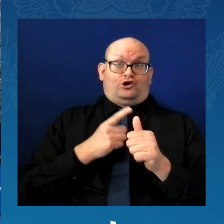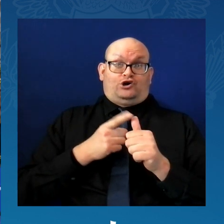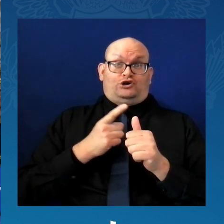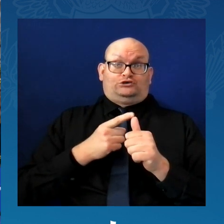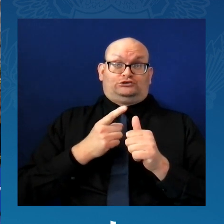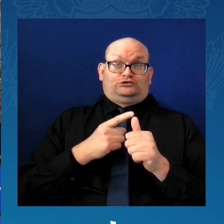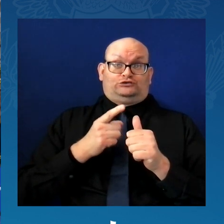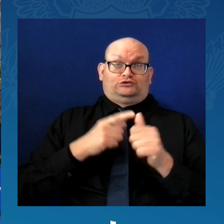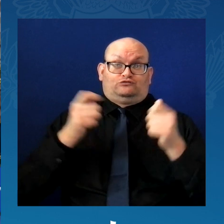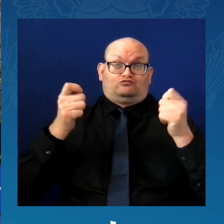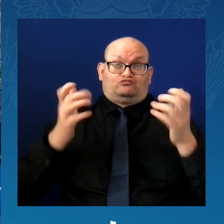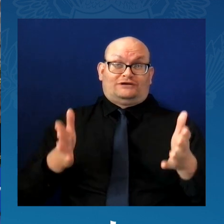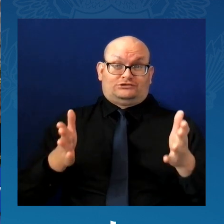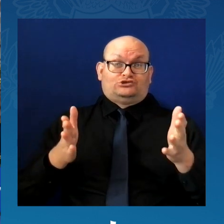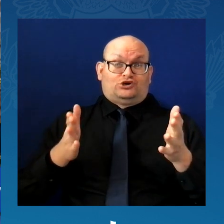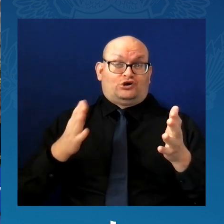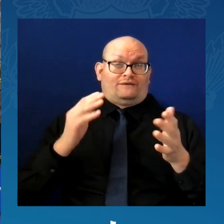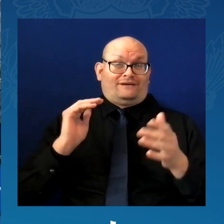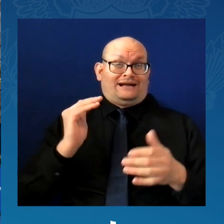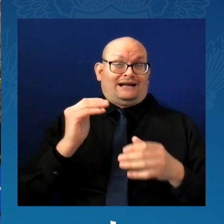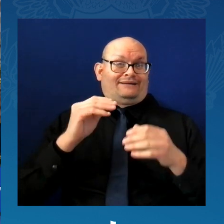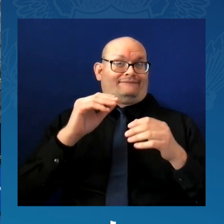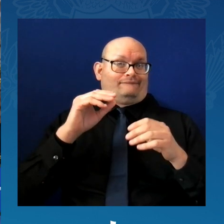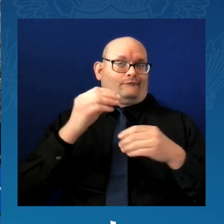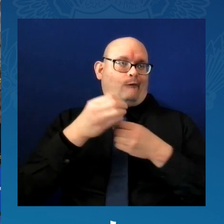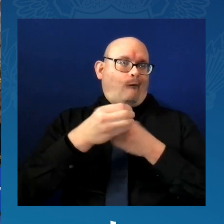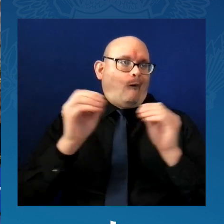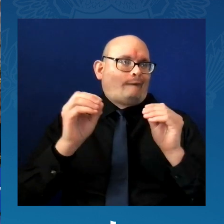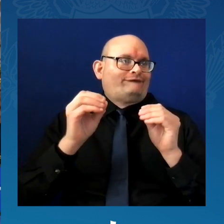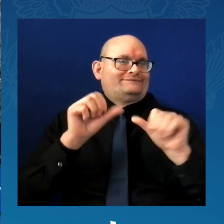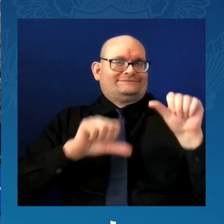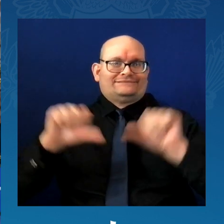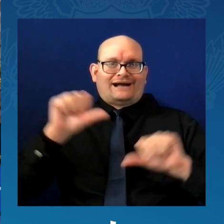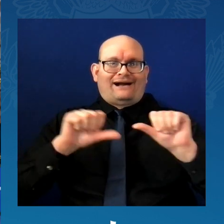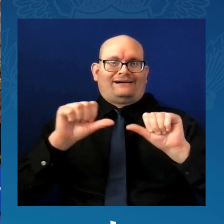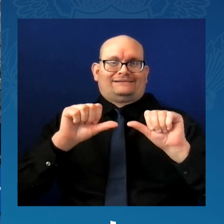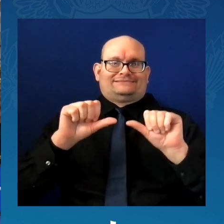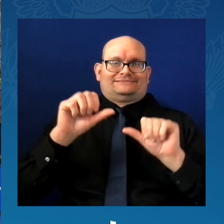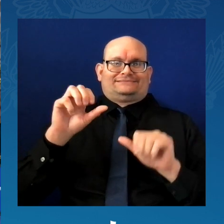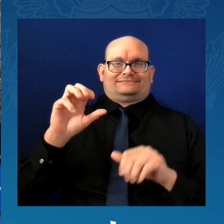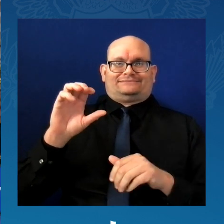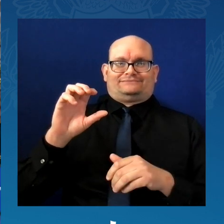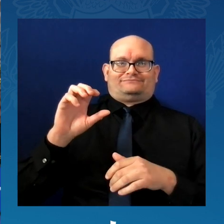and Technology and Policy, Dr. Alondra Nelson. To start us out in this discussion